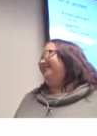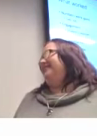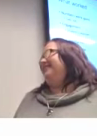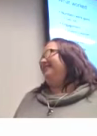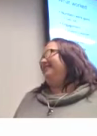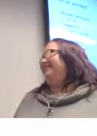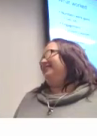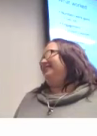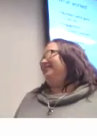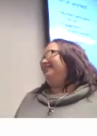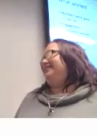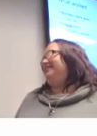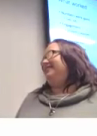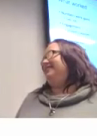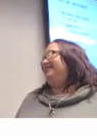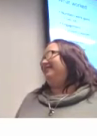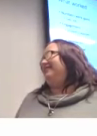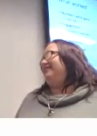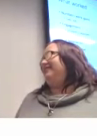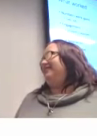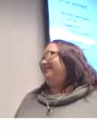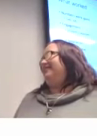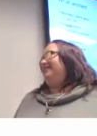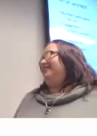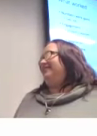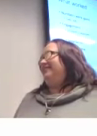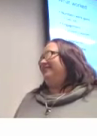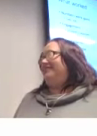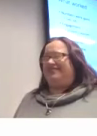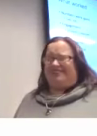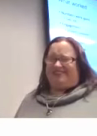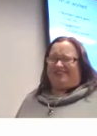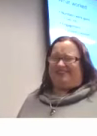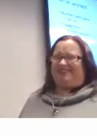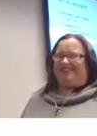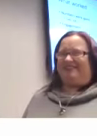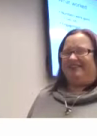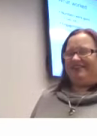I would love to get something going like that.